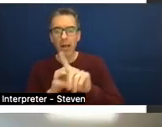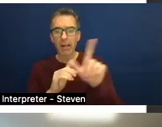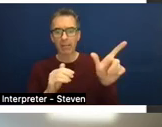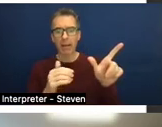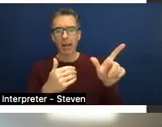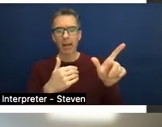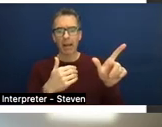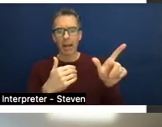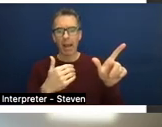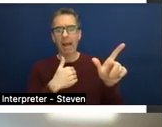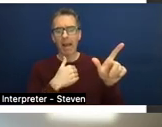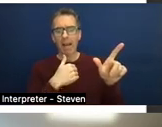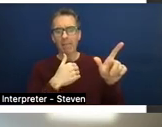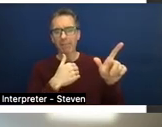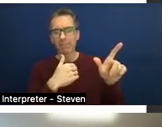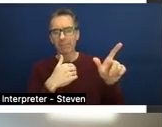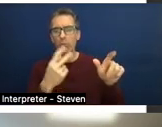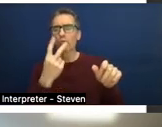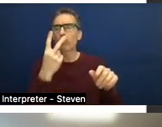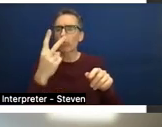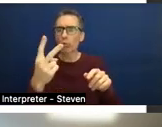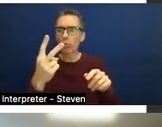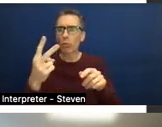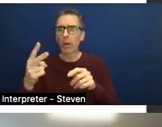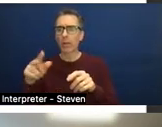in this section as well. So two through lanes in a bus lane in each direction.